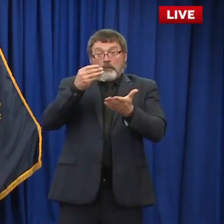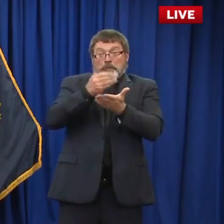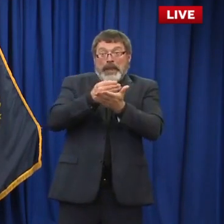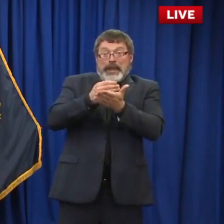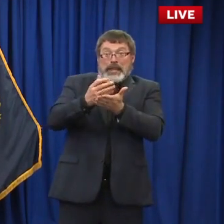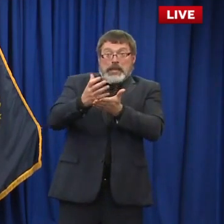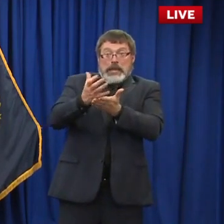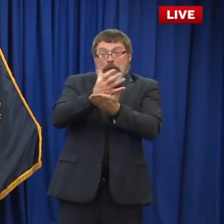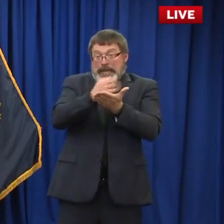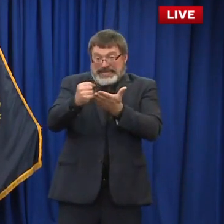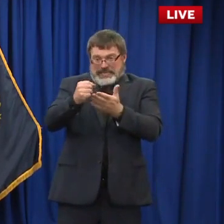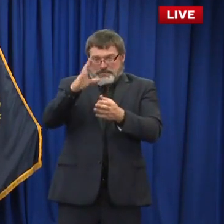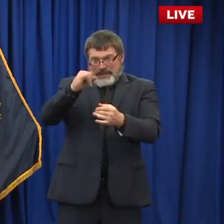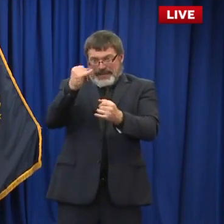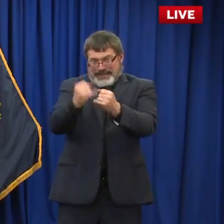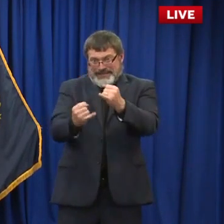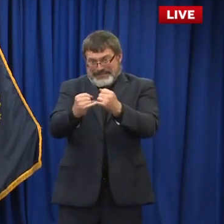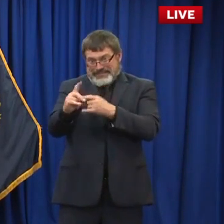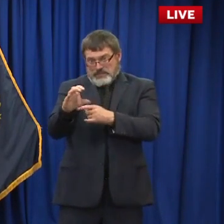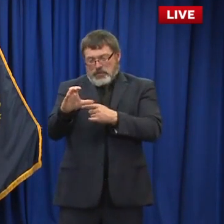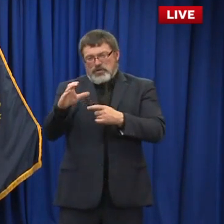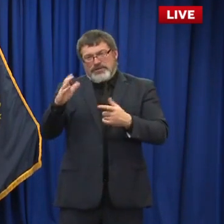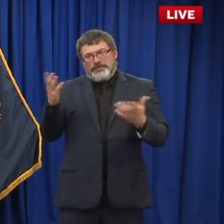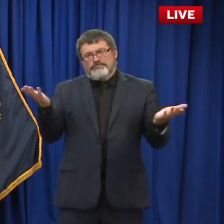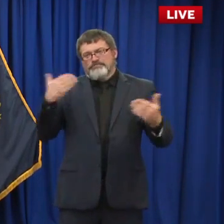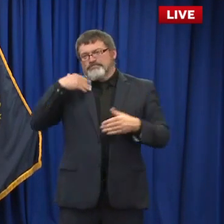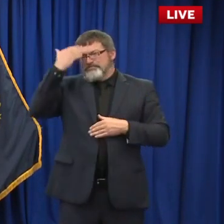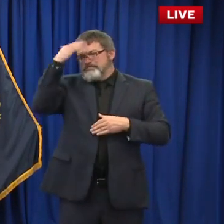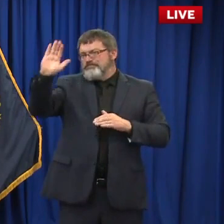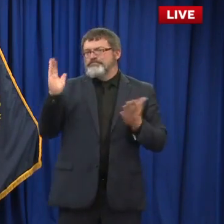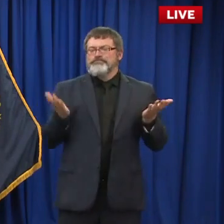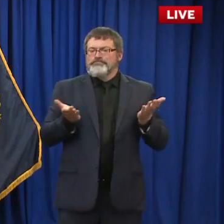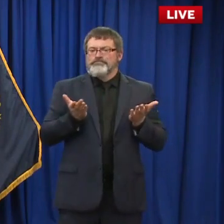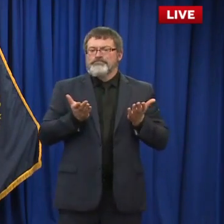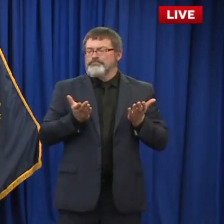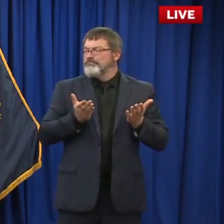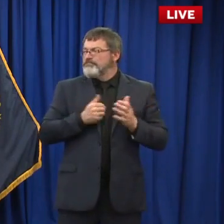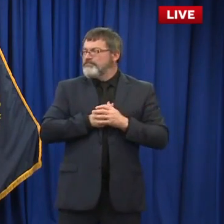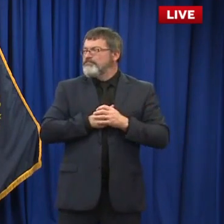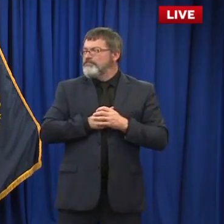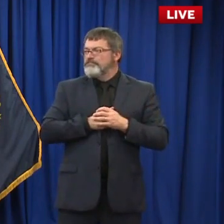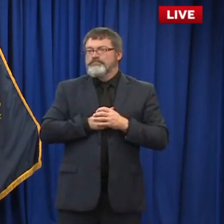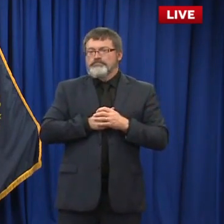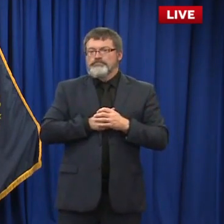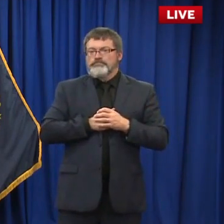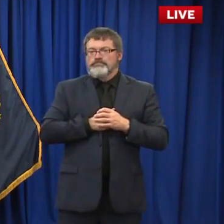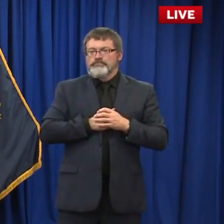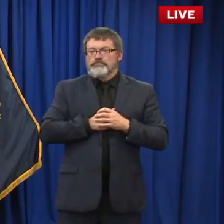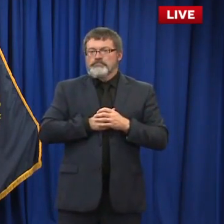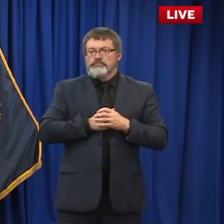WITH ALL 50 OF THE FUND BE SPENT? I DON'T THINK SO. I CREATED THE FUND TO MAKE SURE NO ONE GOT LEFT BEHIND.